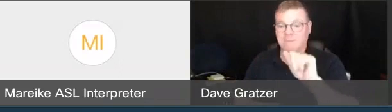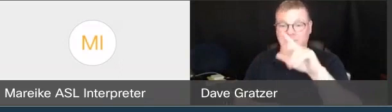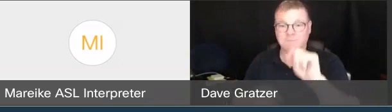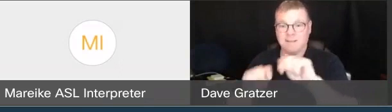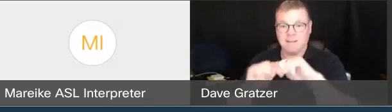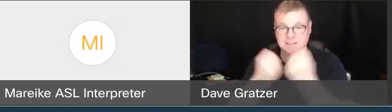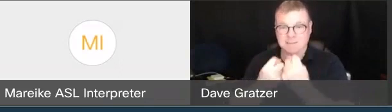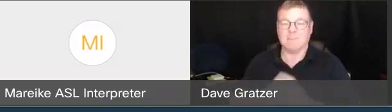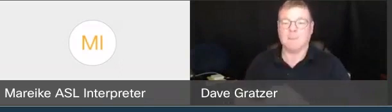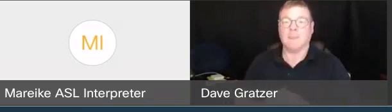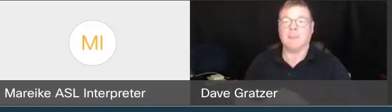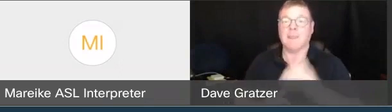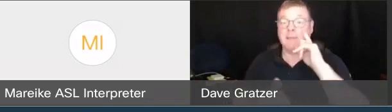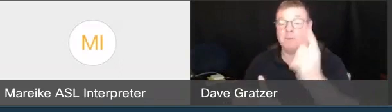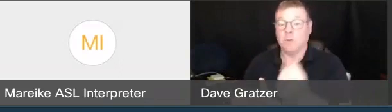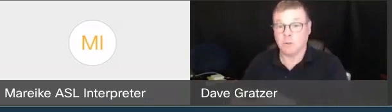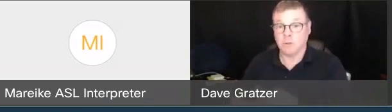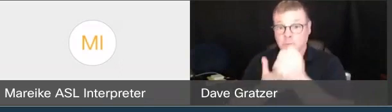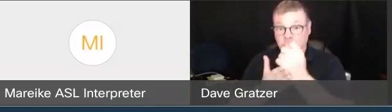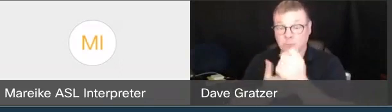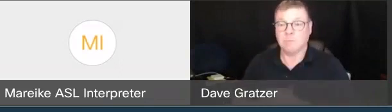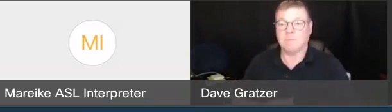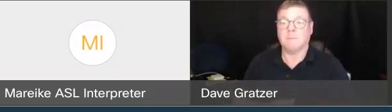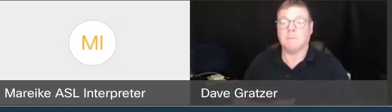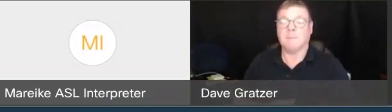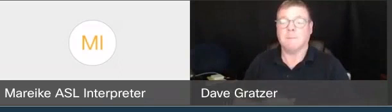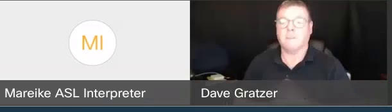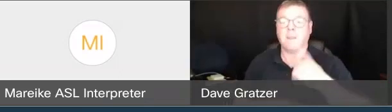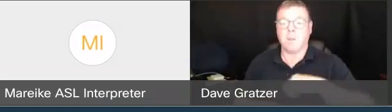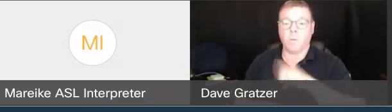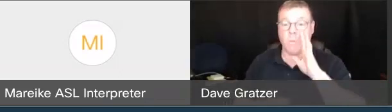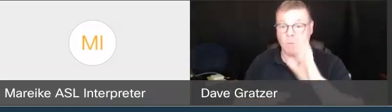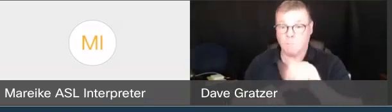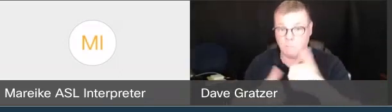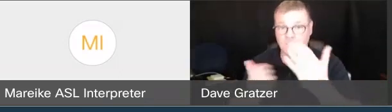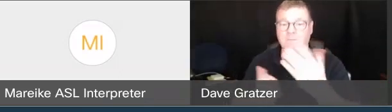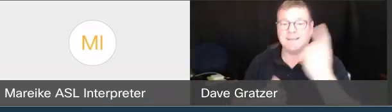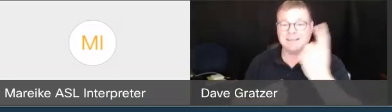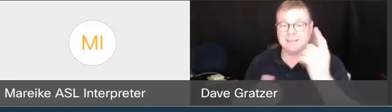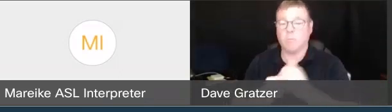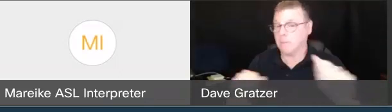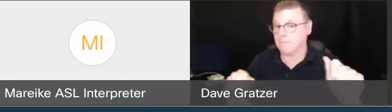in terms of the treatment, we're gonna provide someone with the full array of FACT services,